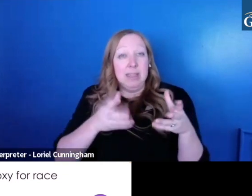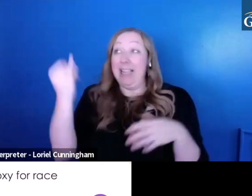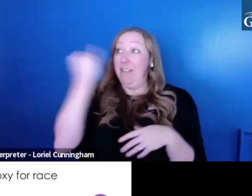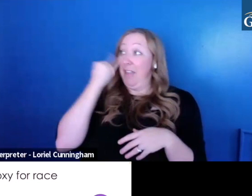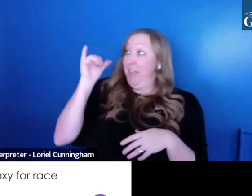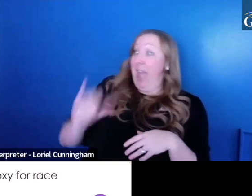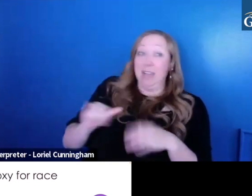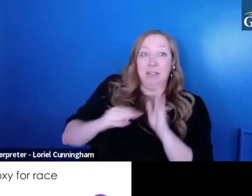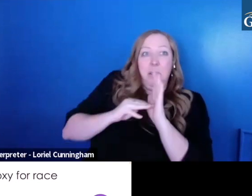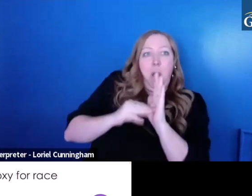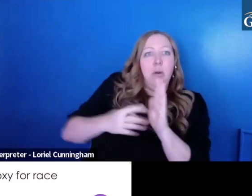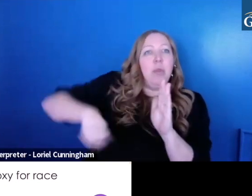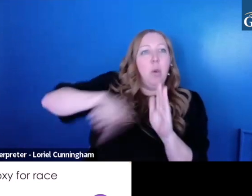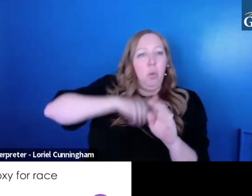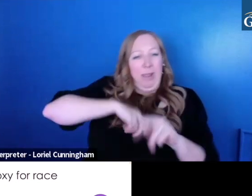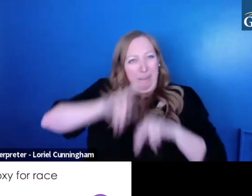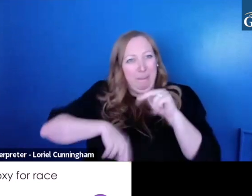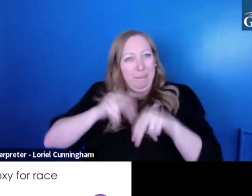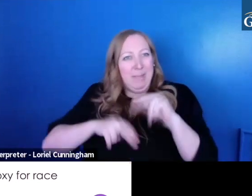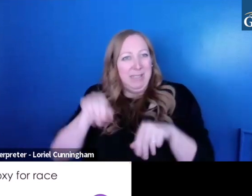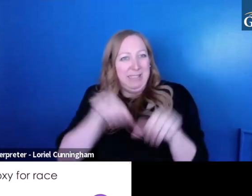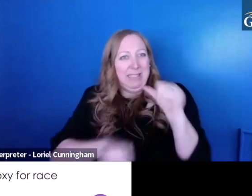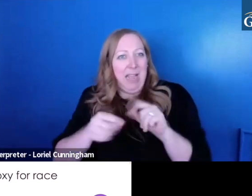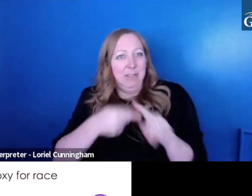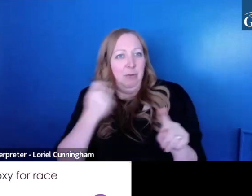actually about a third of the population has a bias toward